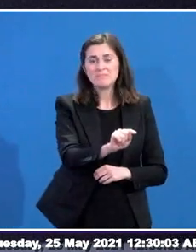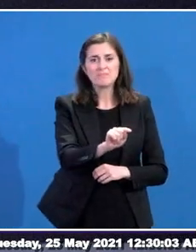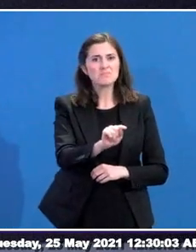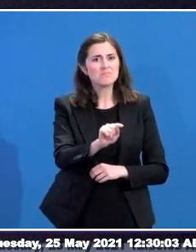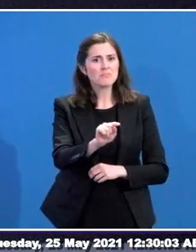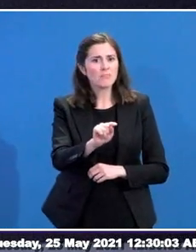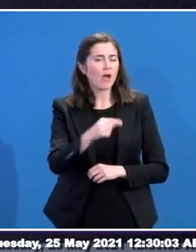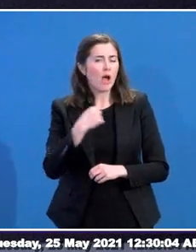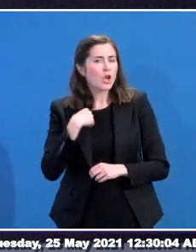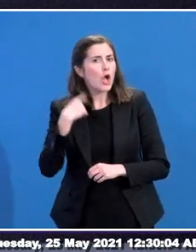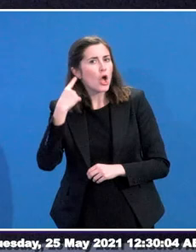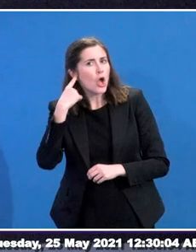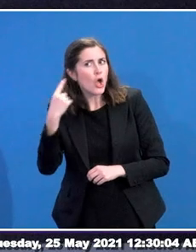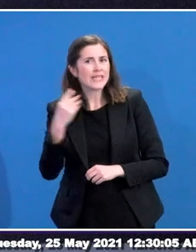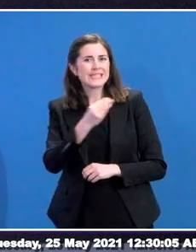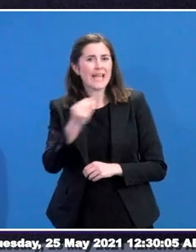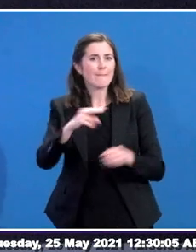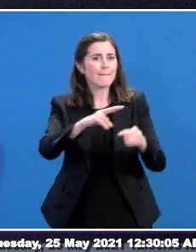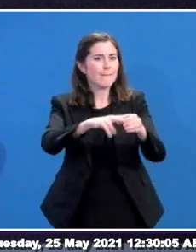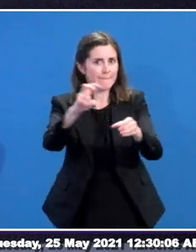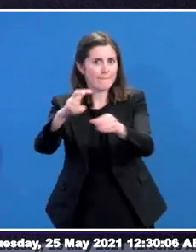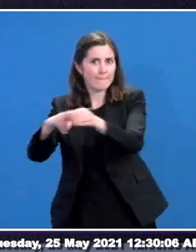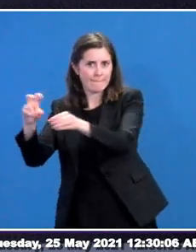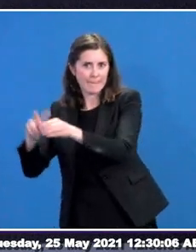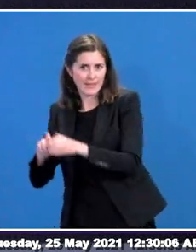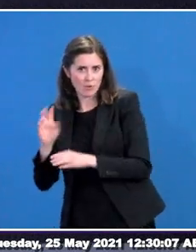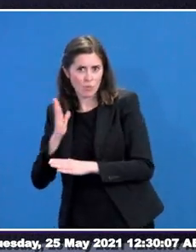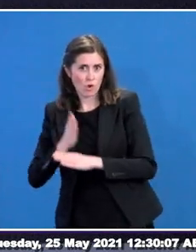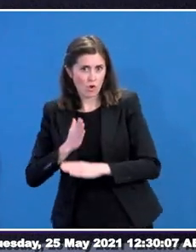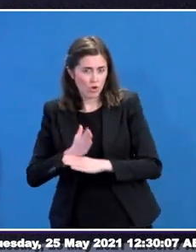I think a few were leaving around that time and, yeah. I was because